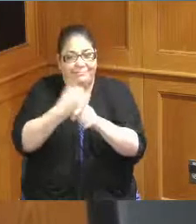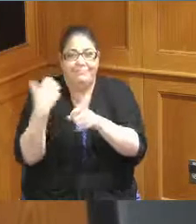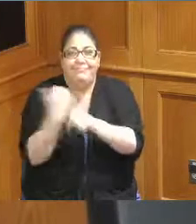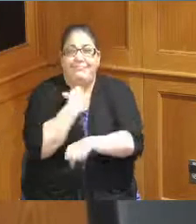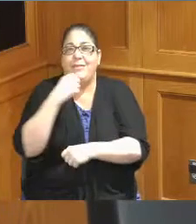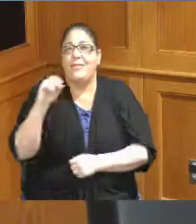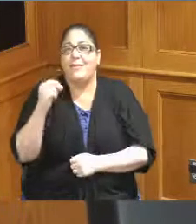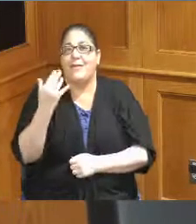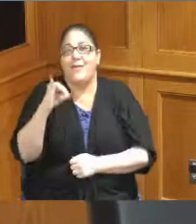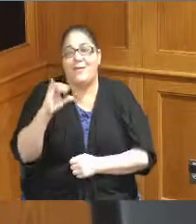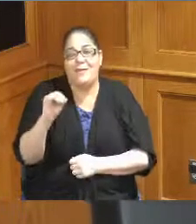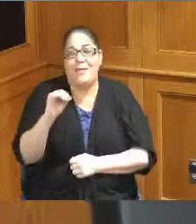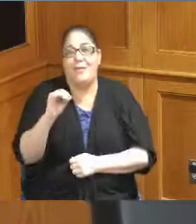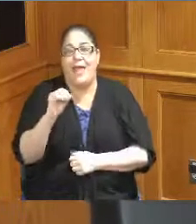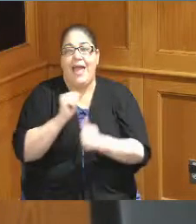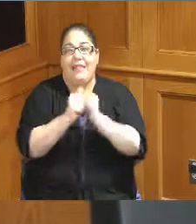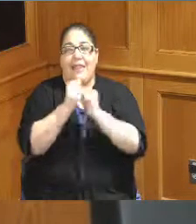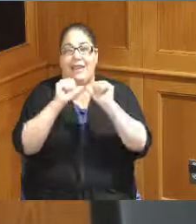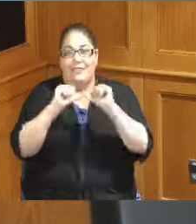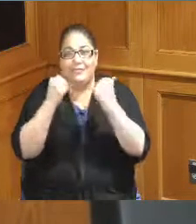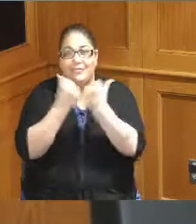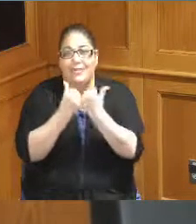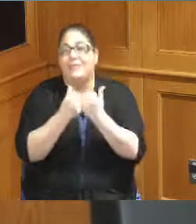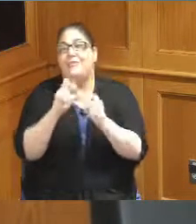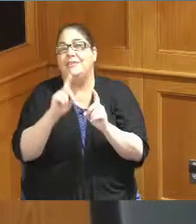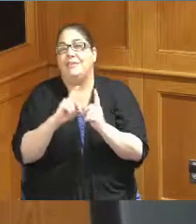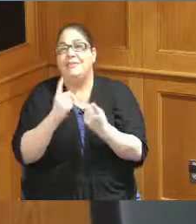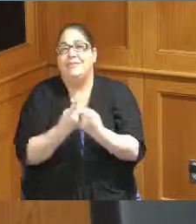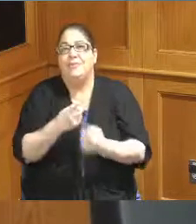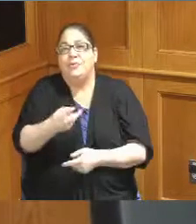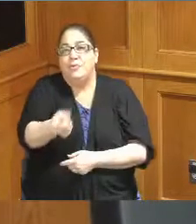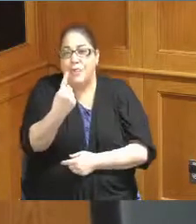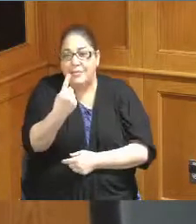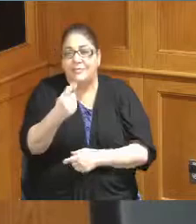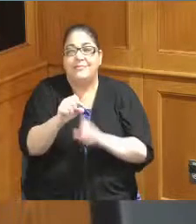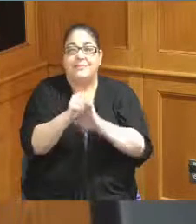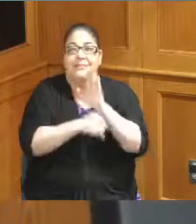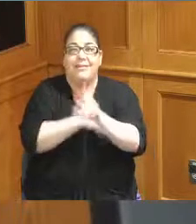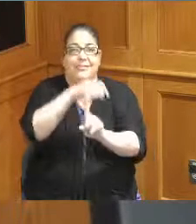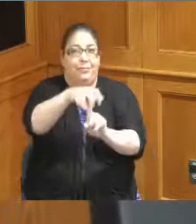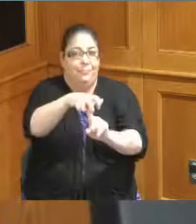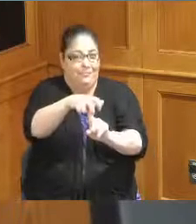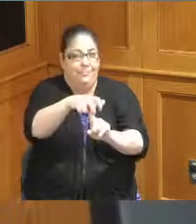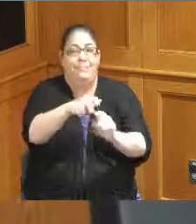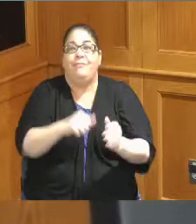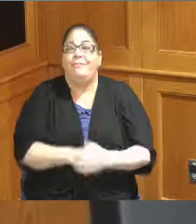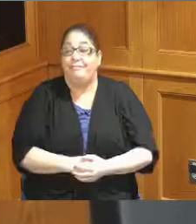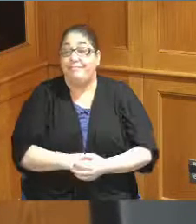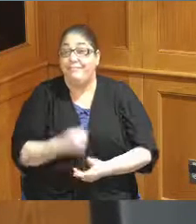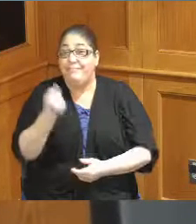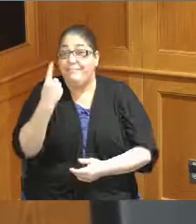Ohio Athletic Association Division one state championship whereas the players of Princeton